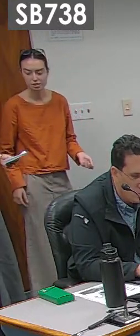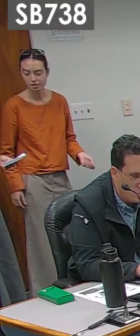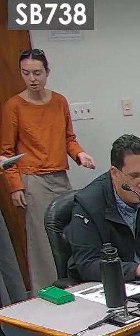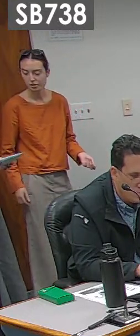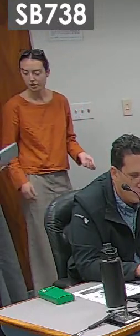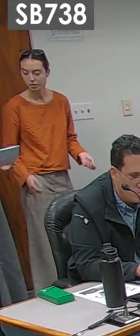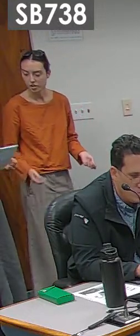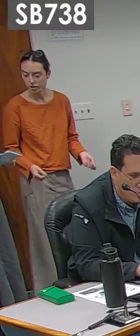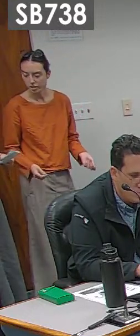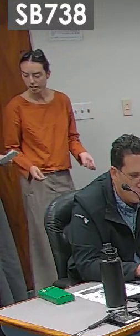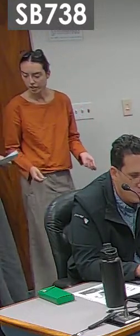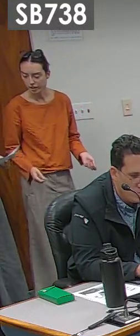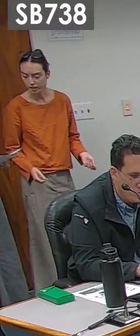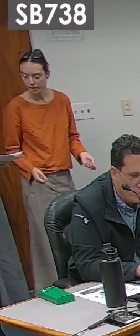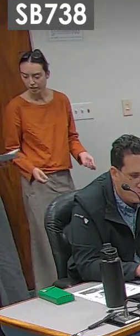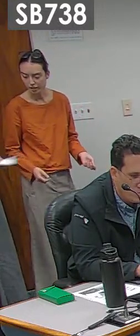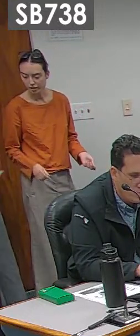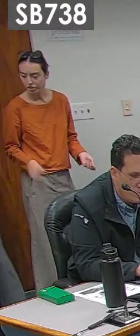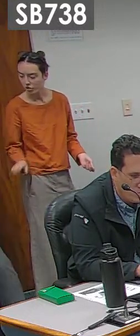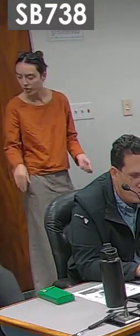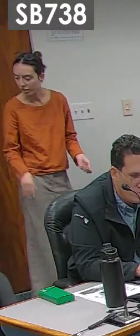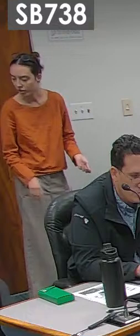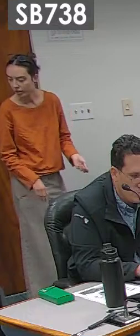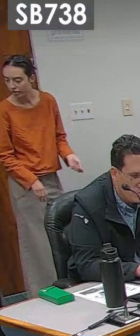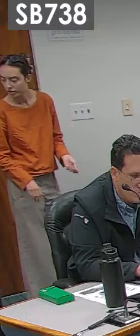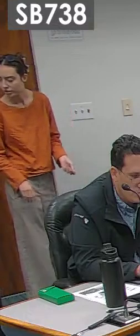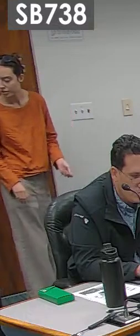and Reef Amendment solely on the definition of PFAS.